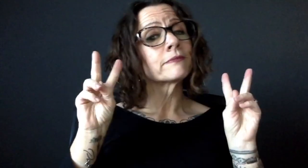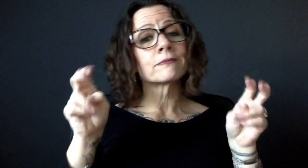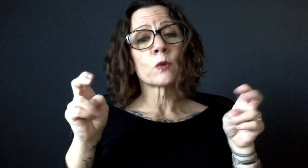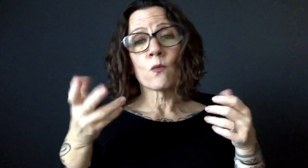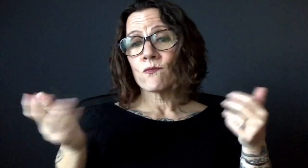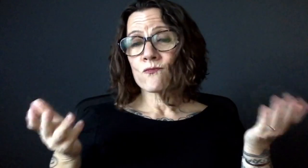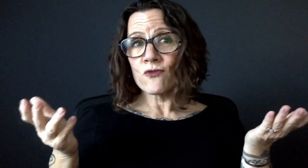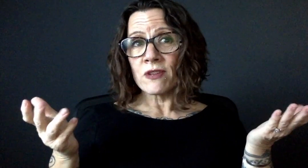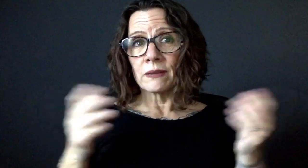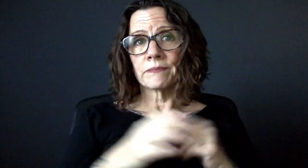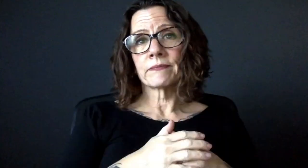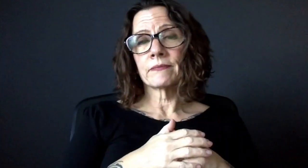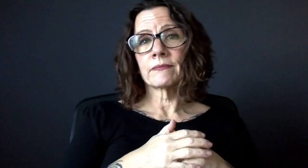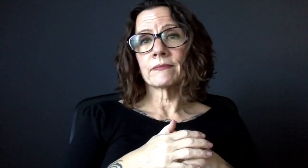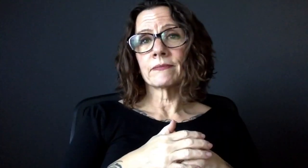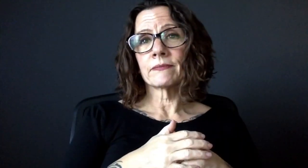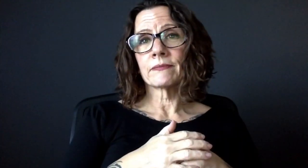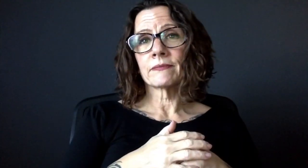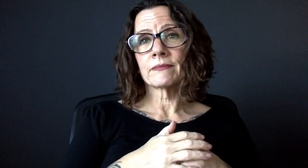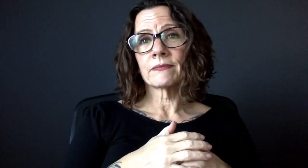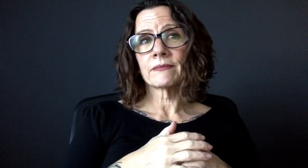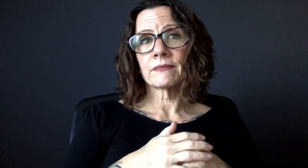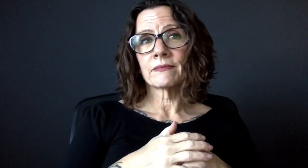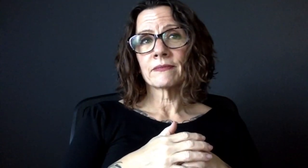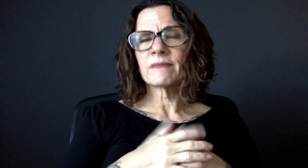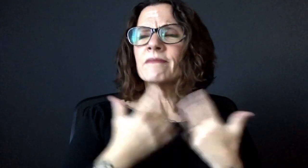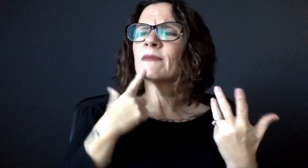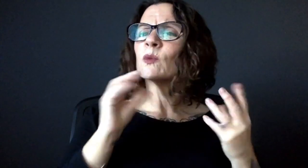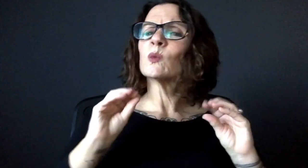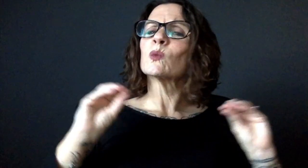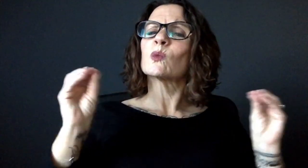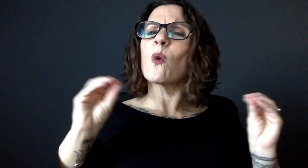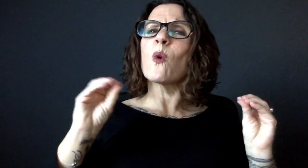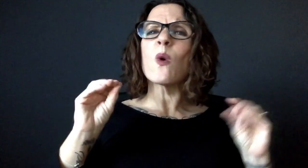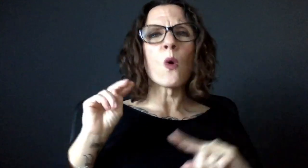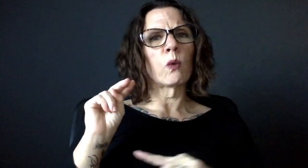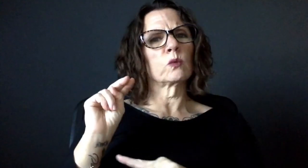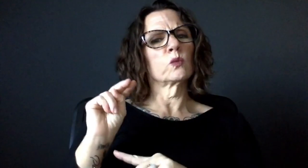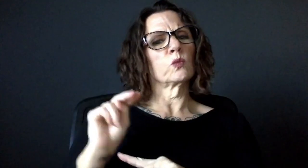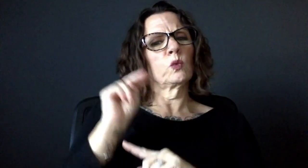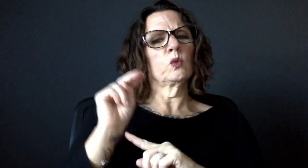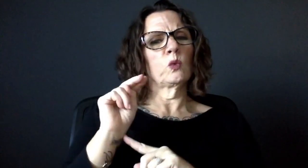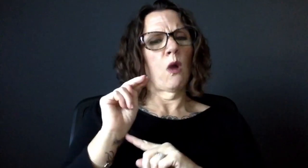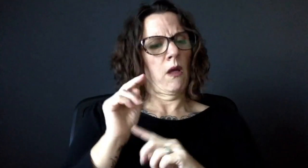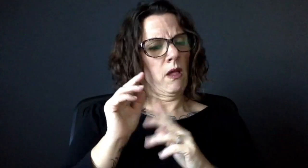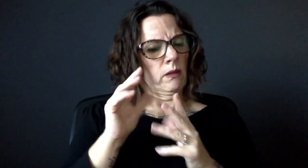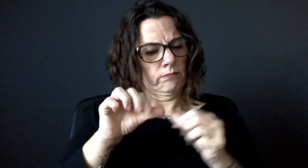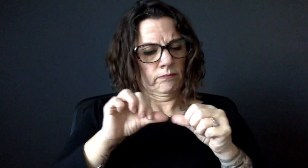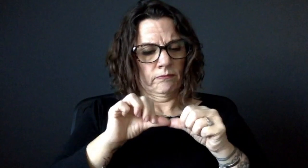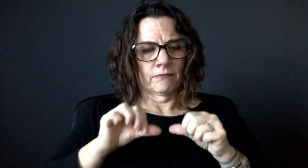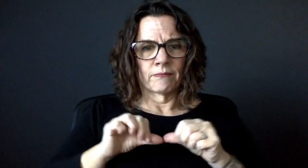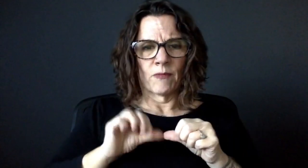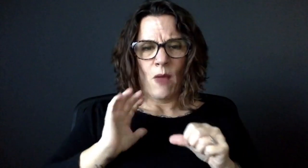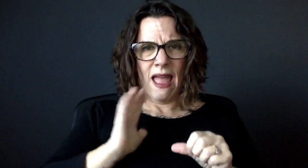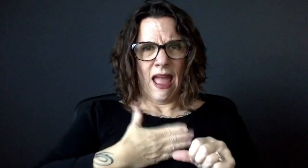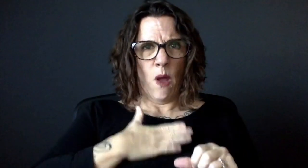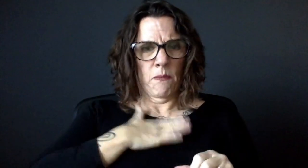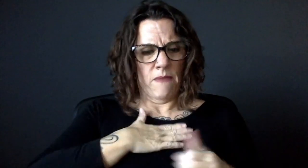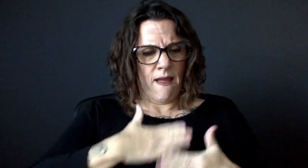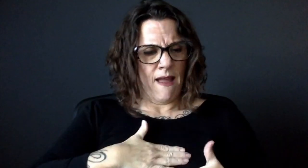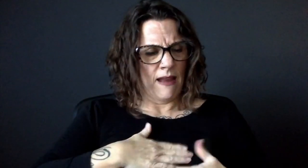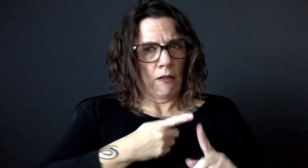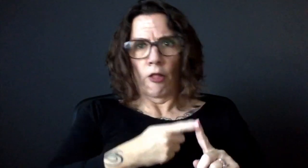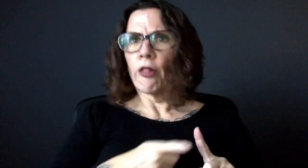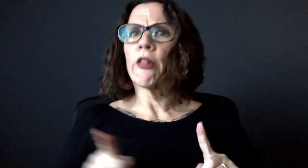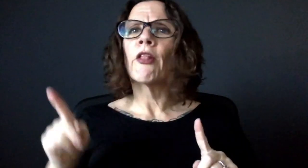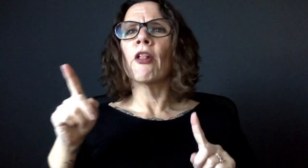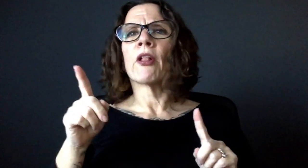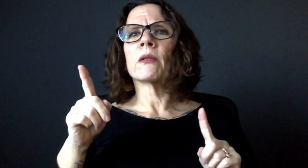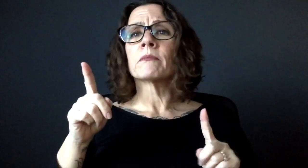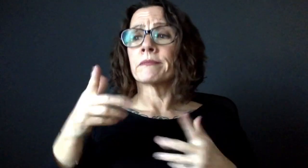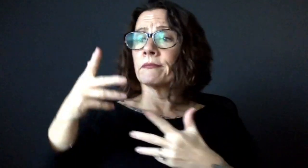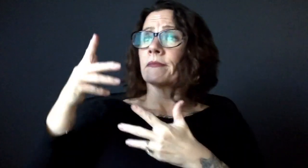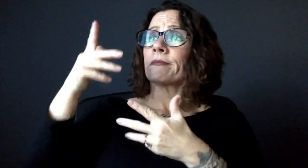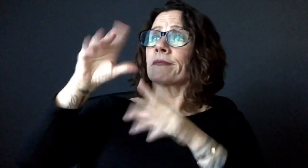"There is no neutral body from which our bodies deviate.